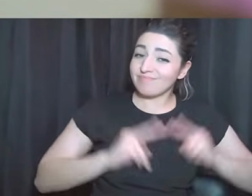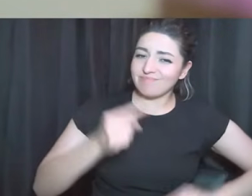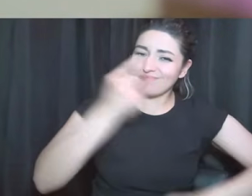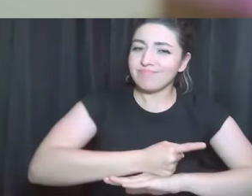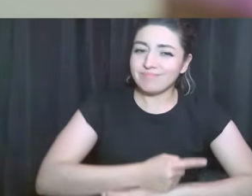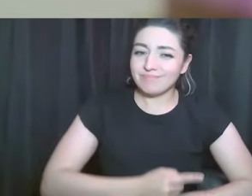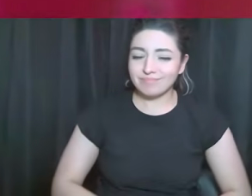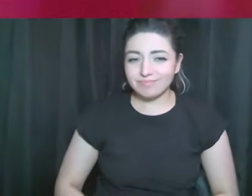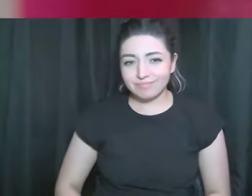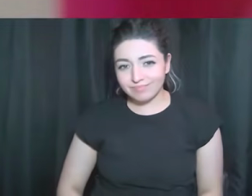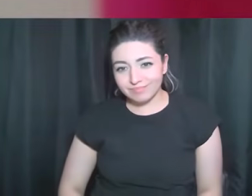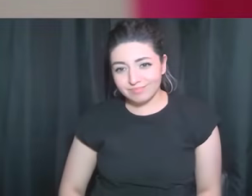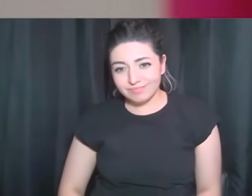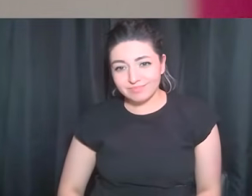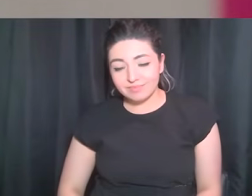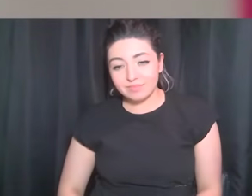Happy Valentine's Day.